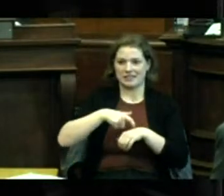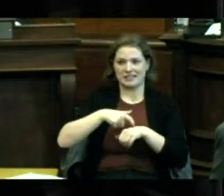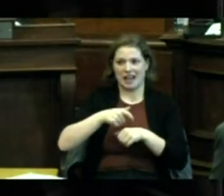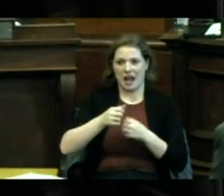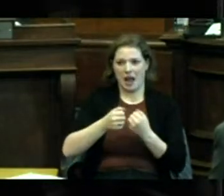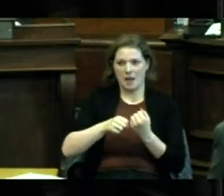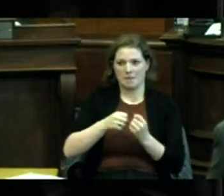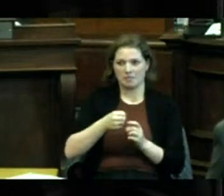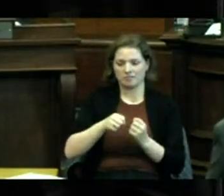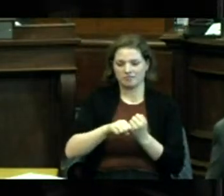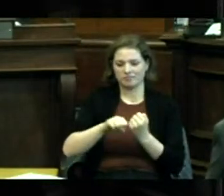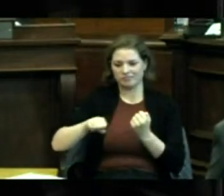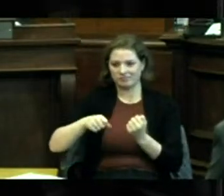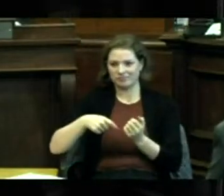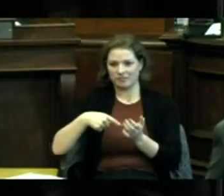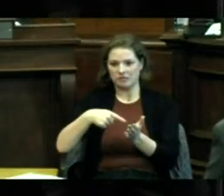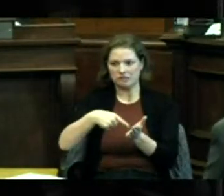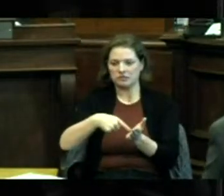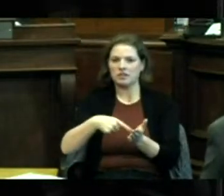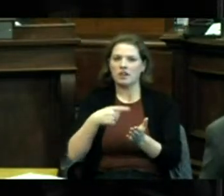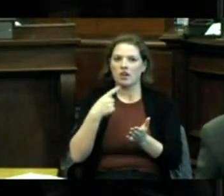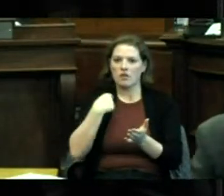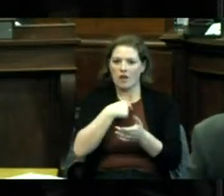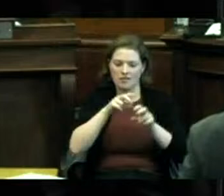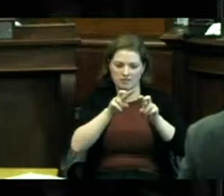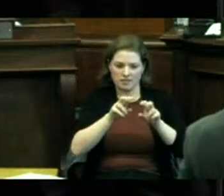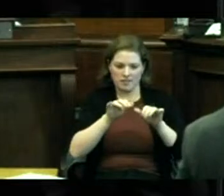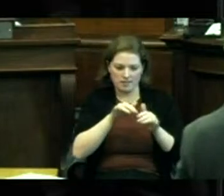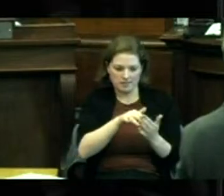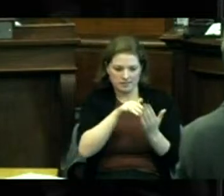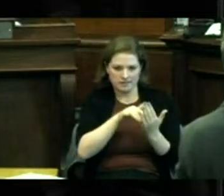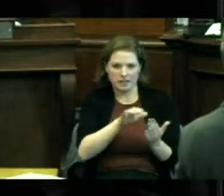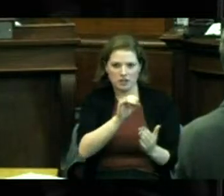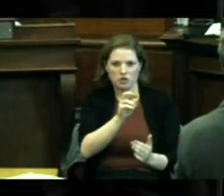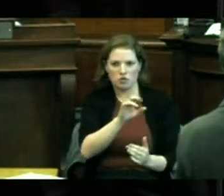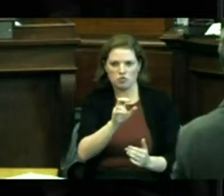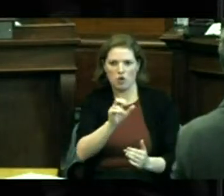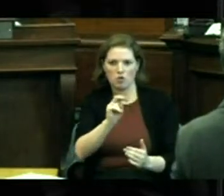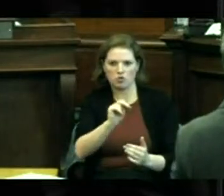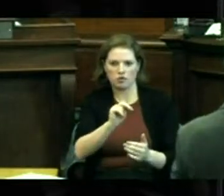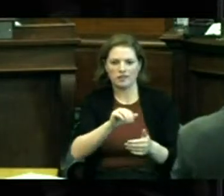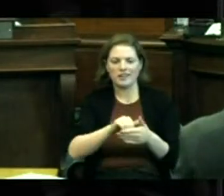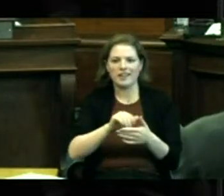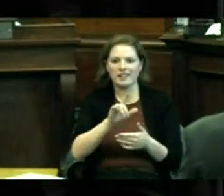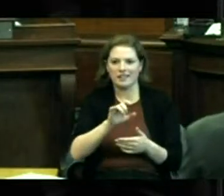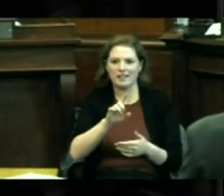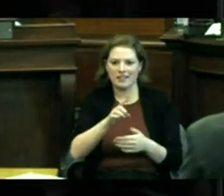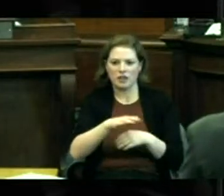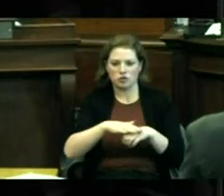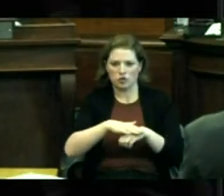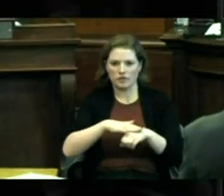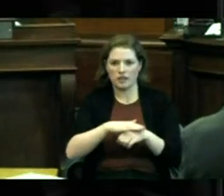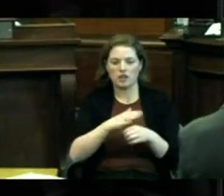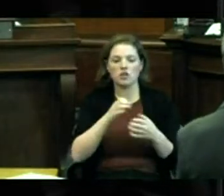and ask them to give us time to